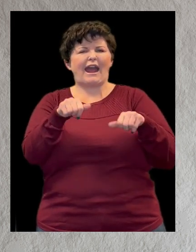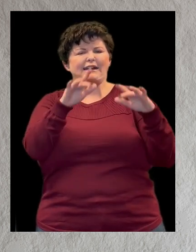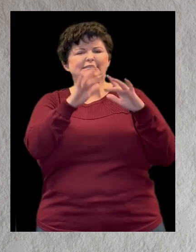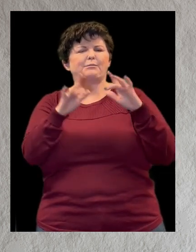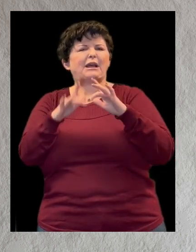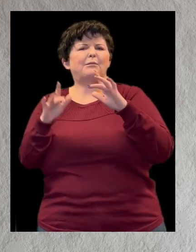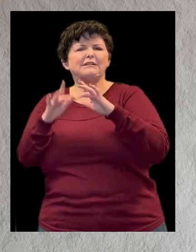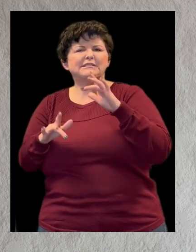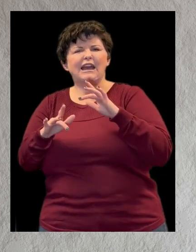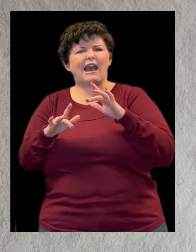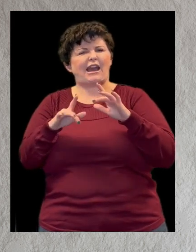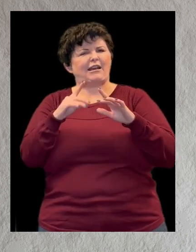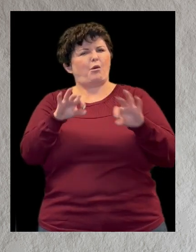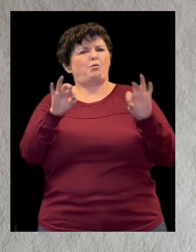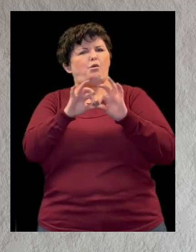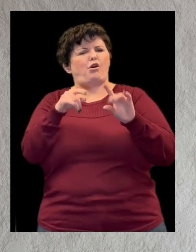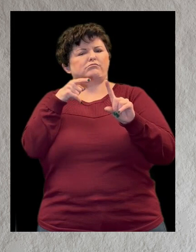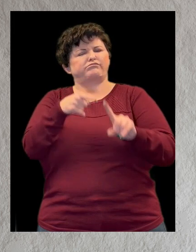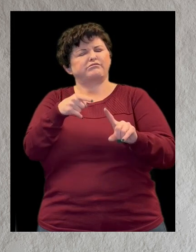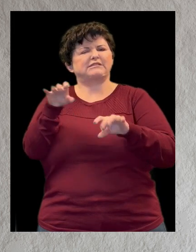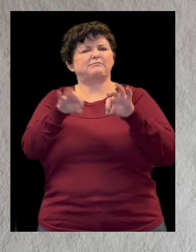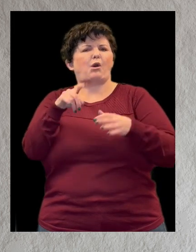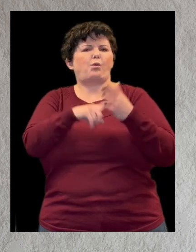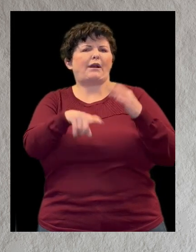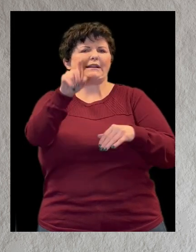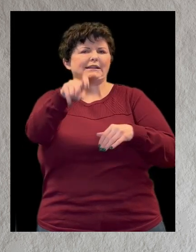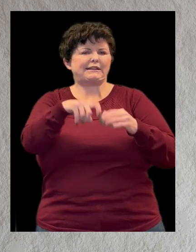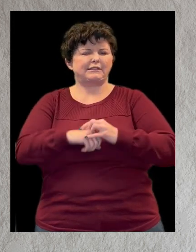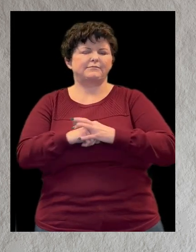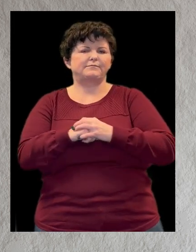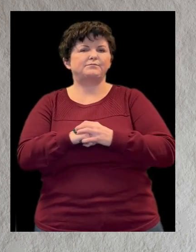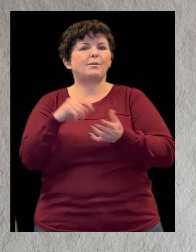So sometimes explaining what your disability is